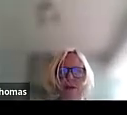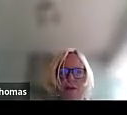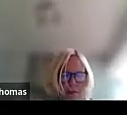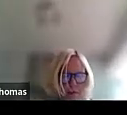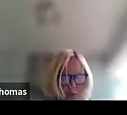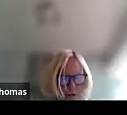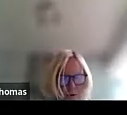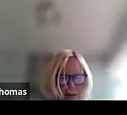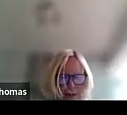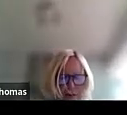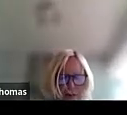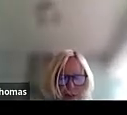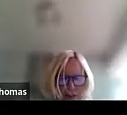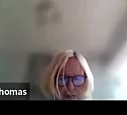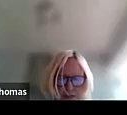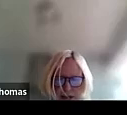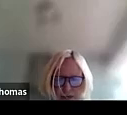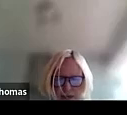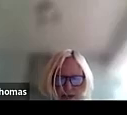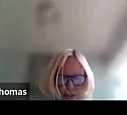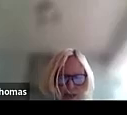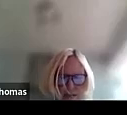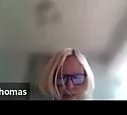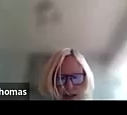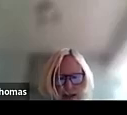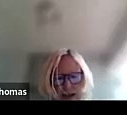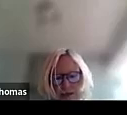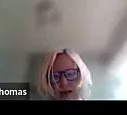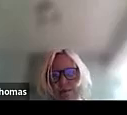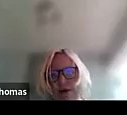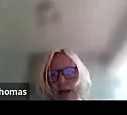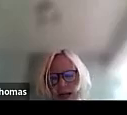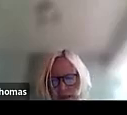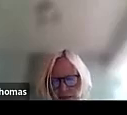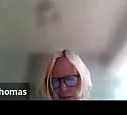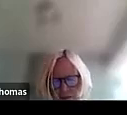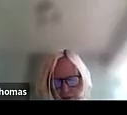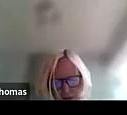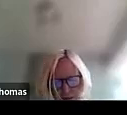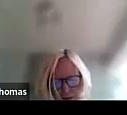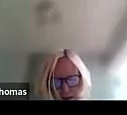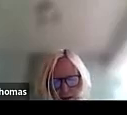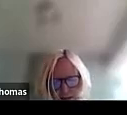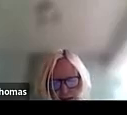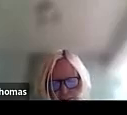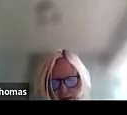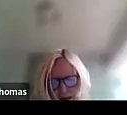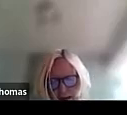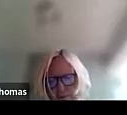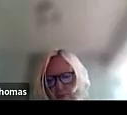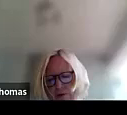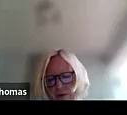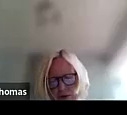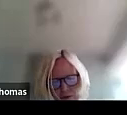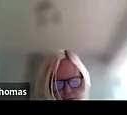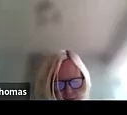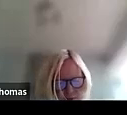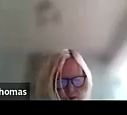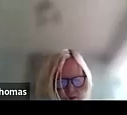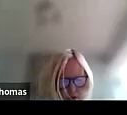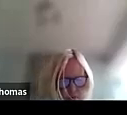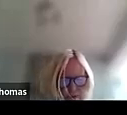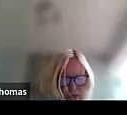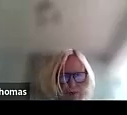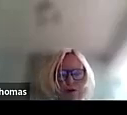Liz.Thomas: We're offering that continuity. So same band, same place, different settings, same team. We're a consistent service. We're offering continuity